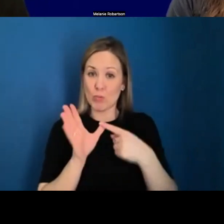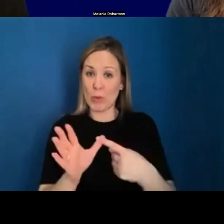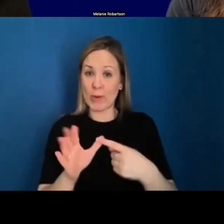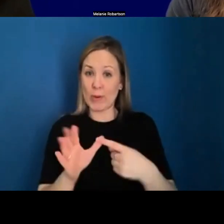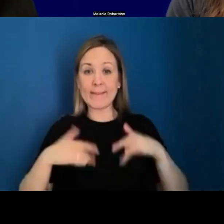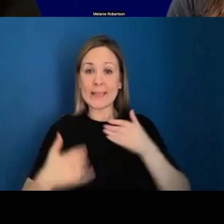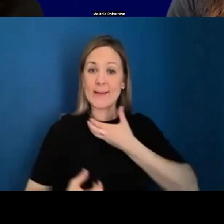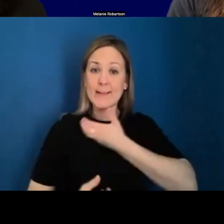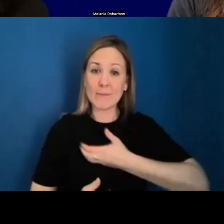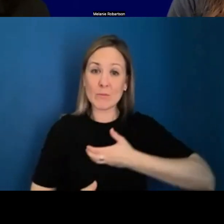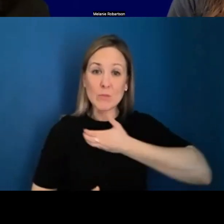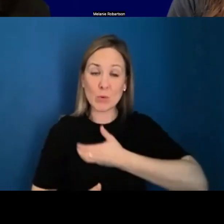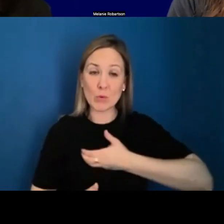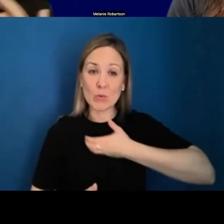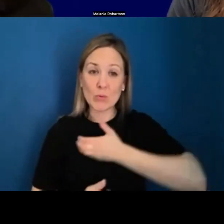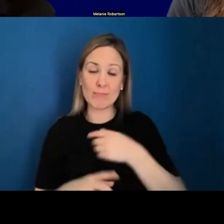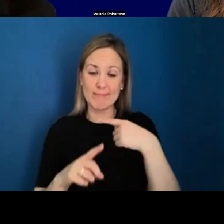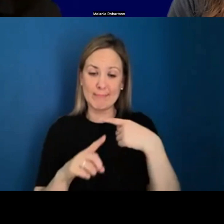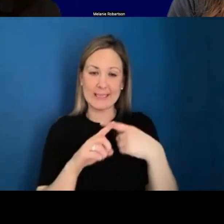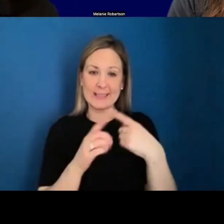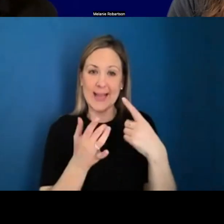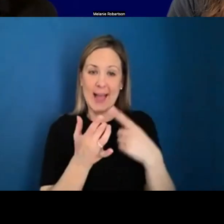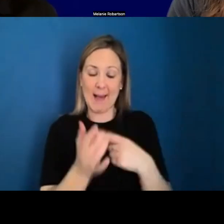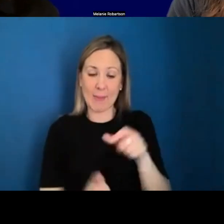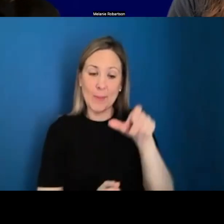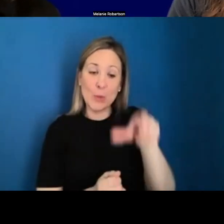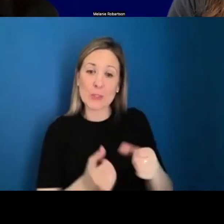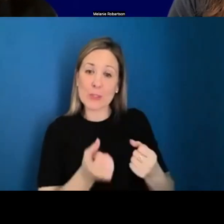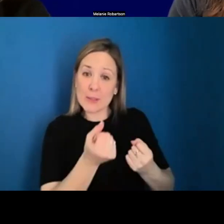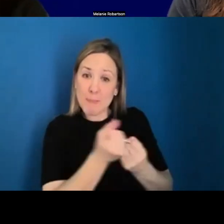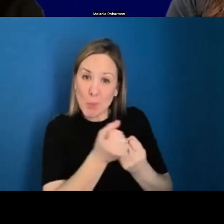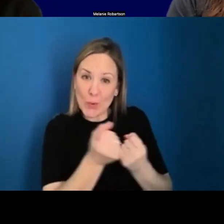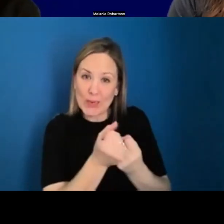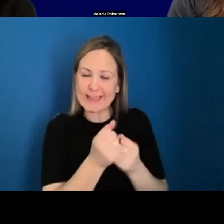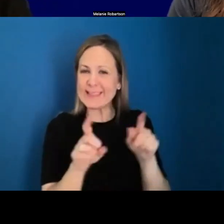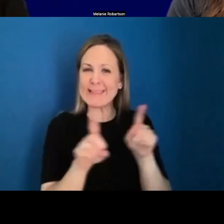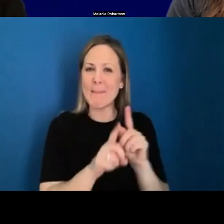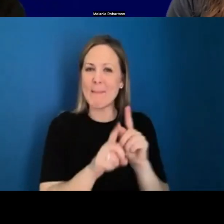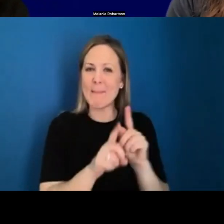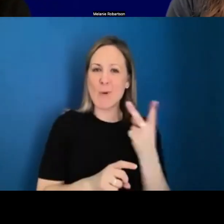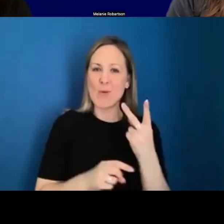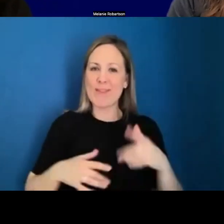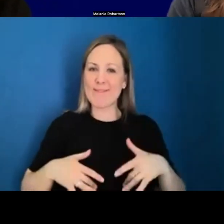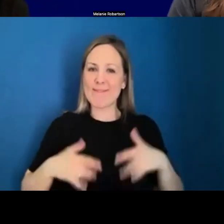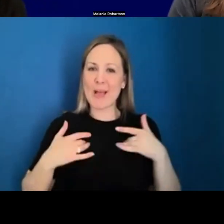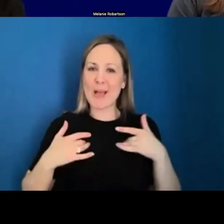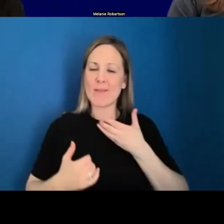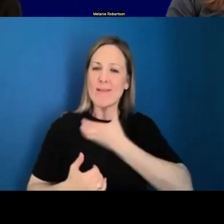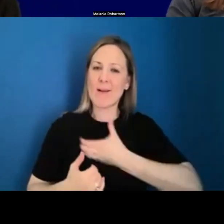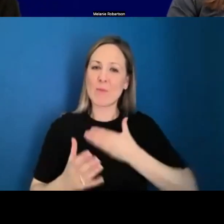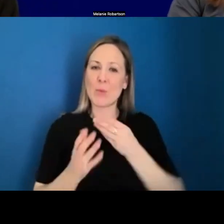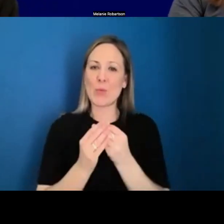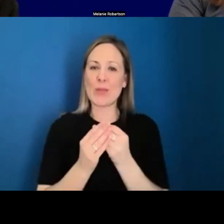and the individual that was supporting them also felt comfortable with that type of touch.